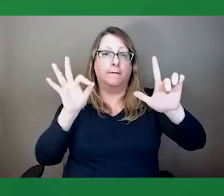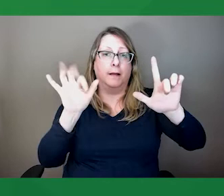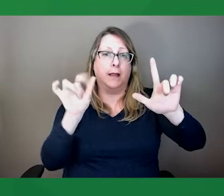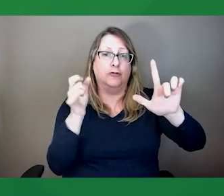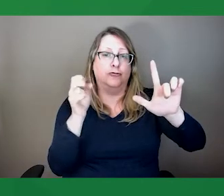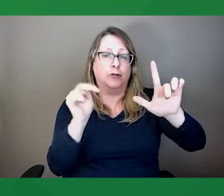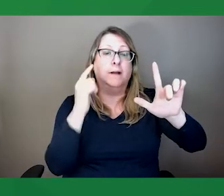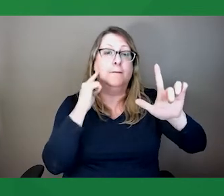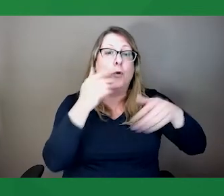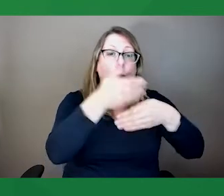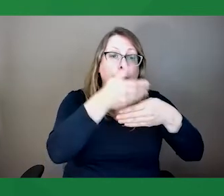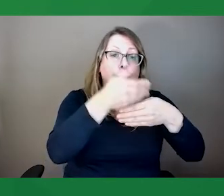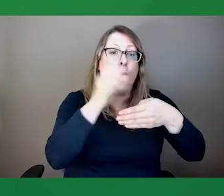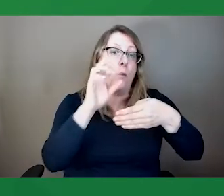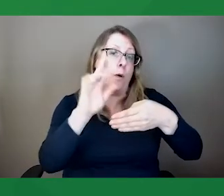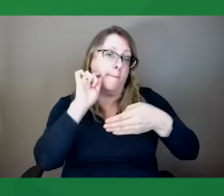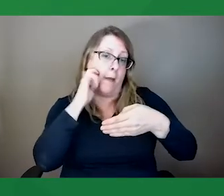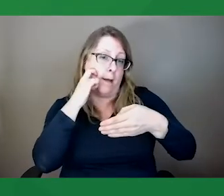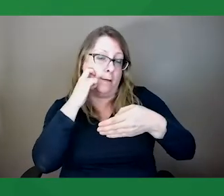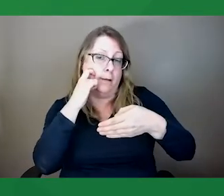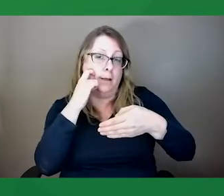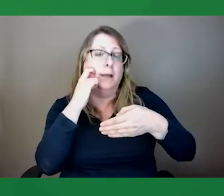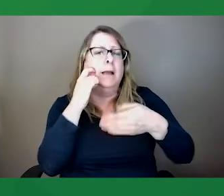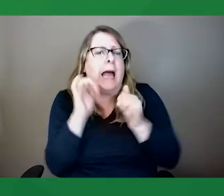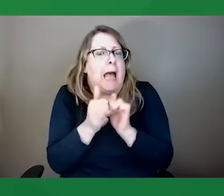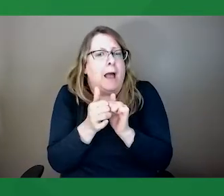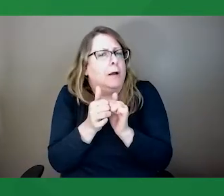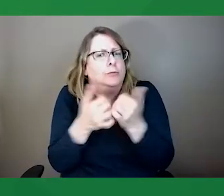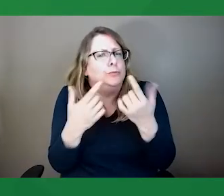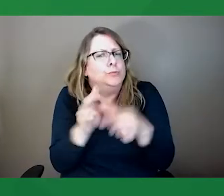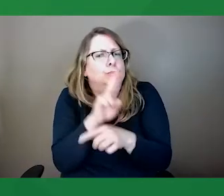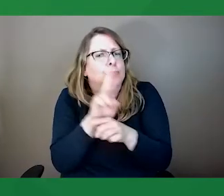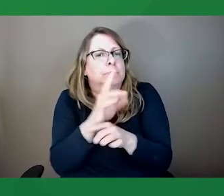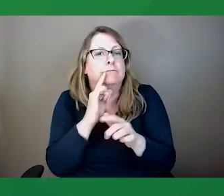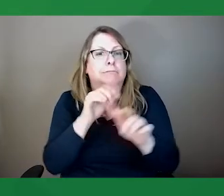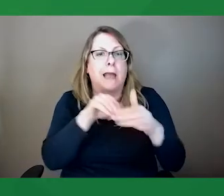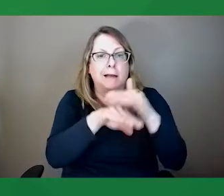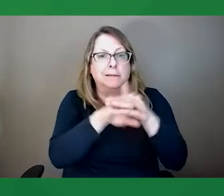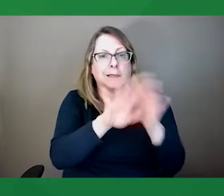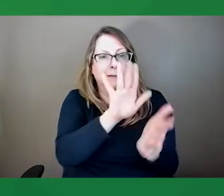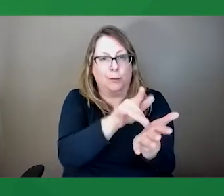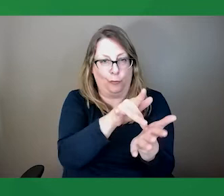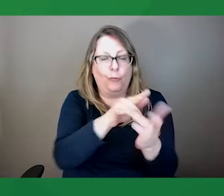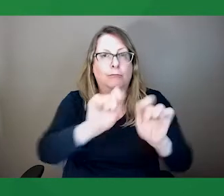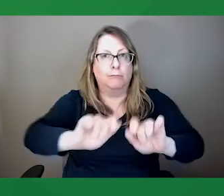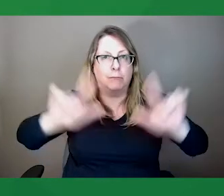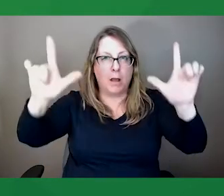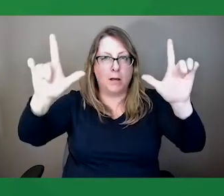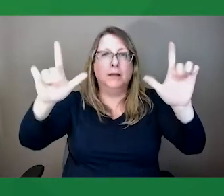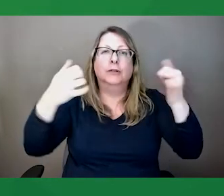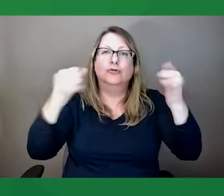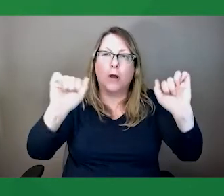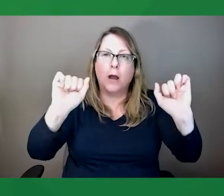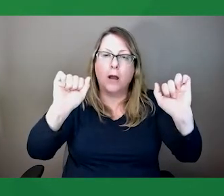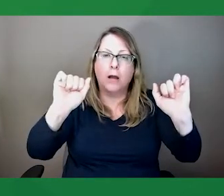go to the access center, and try to navigate and use a quick site note. If you're going to navigate,